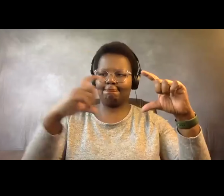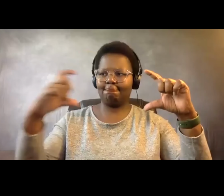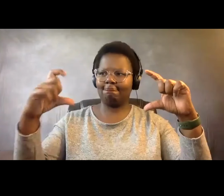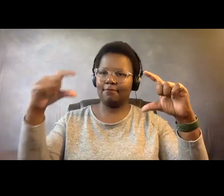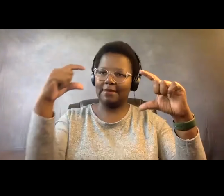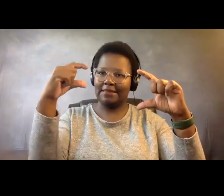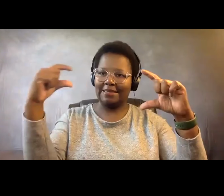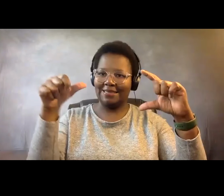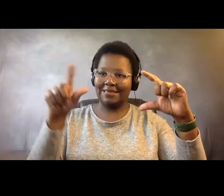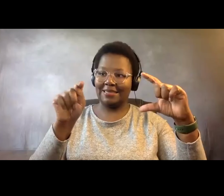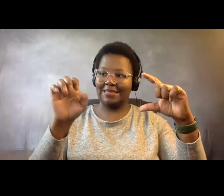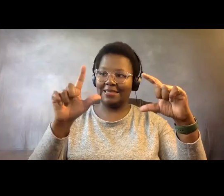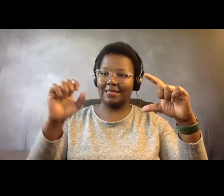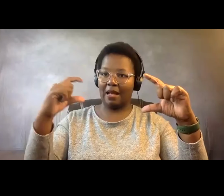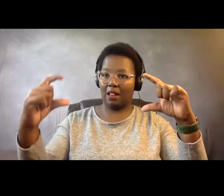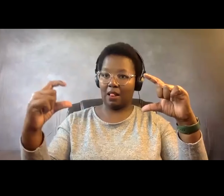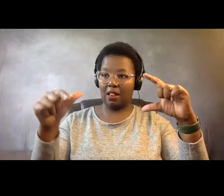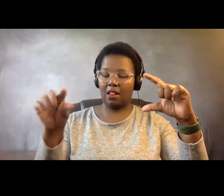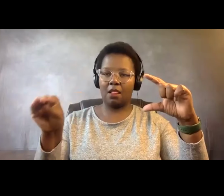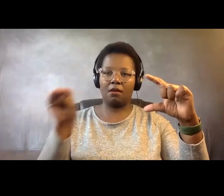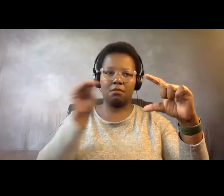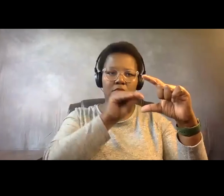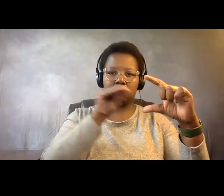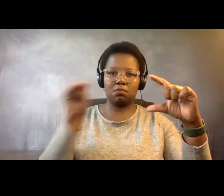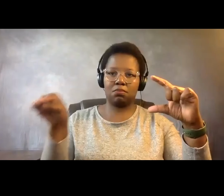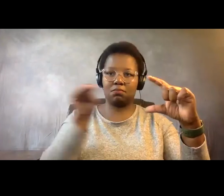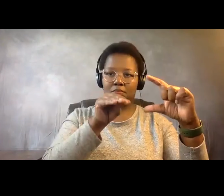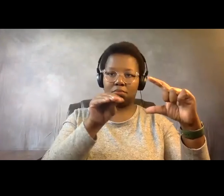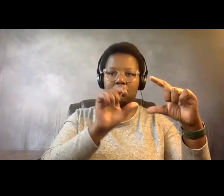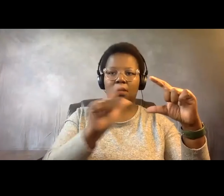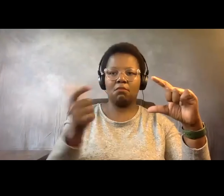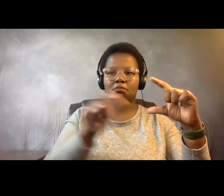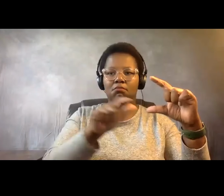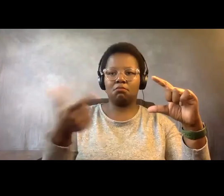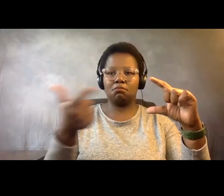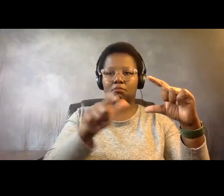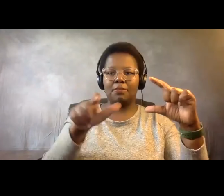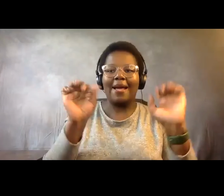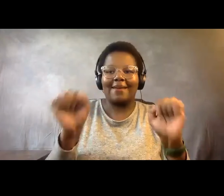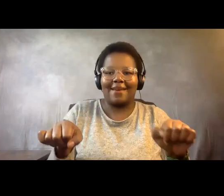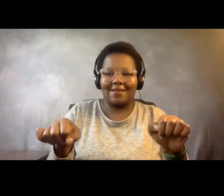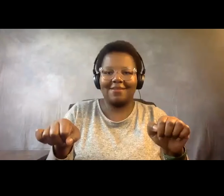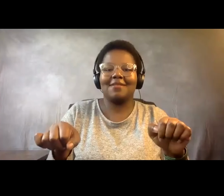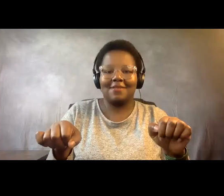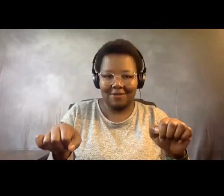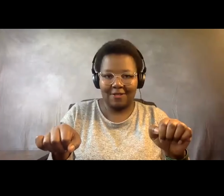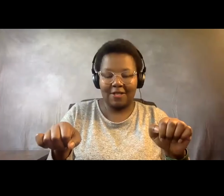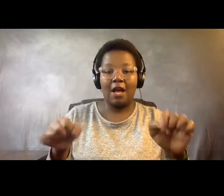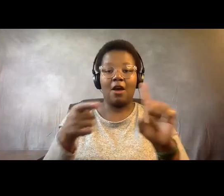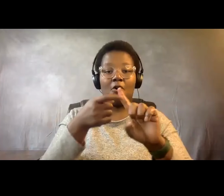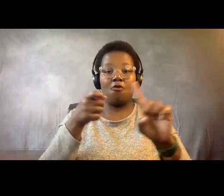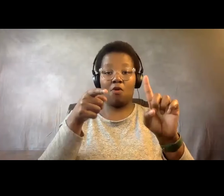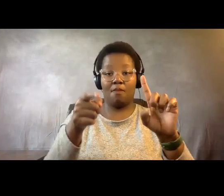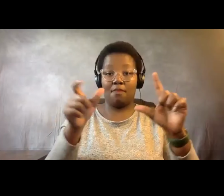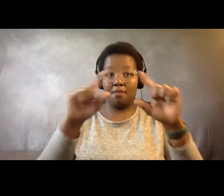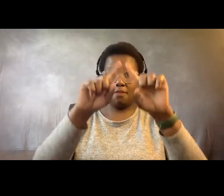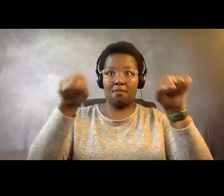and I can switch this from the table view to the graph view. Here I have two buttons but